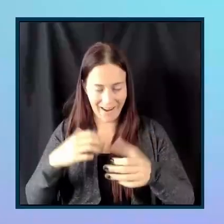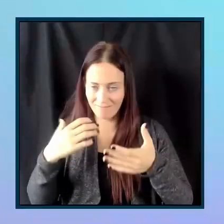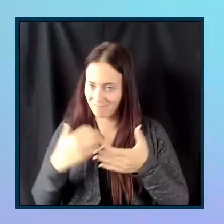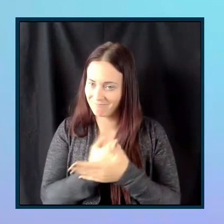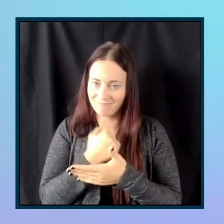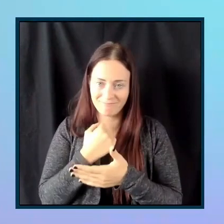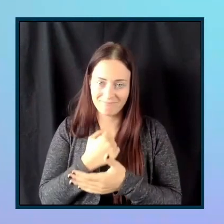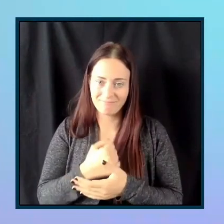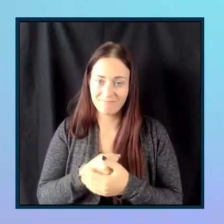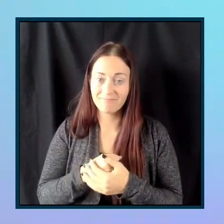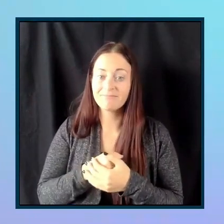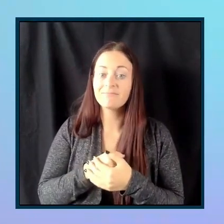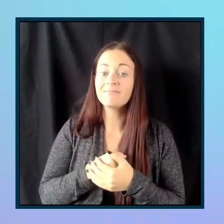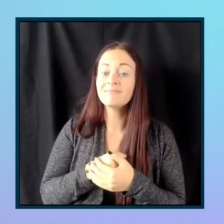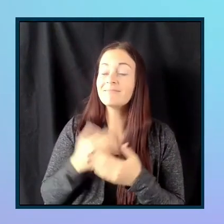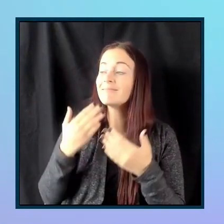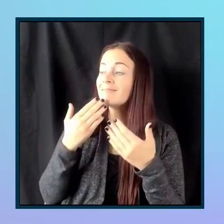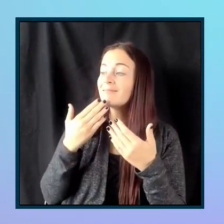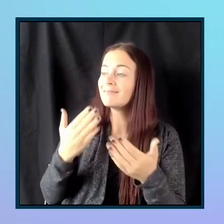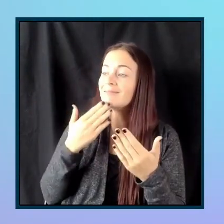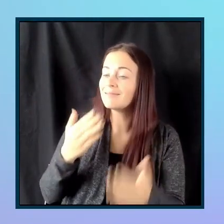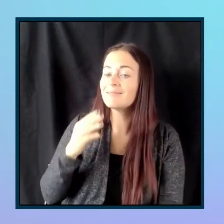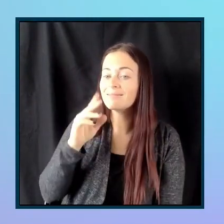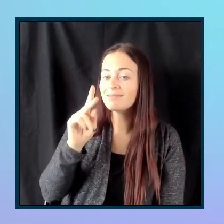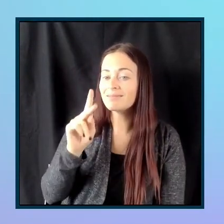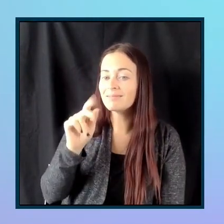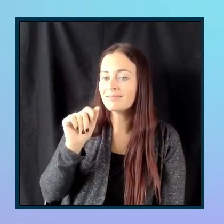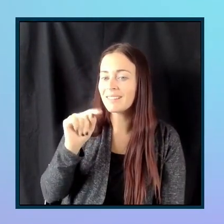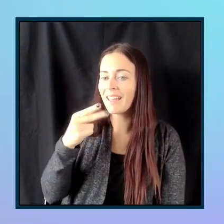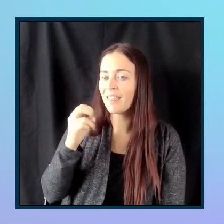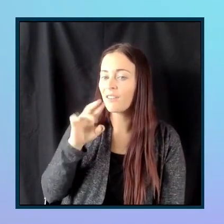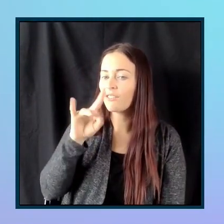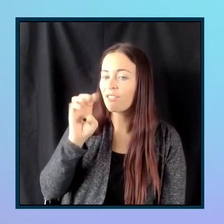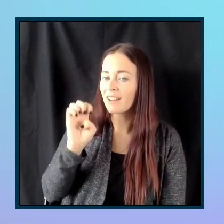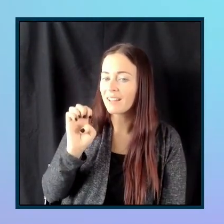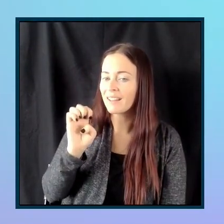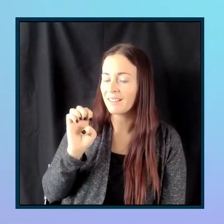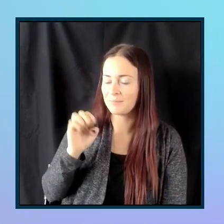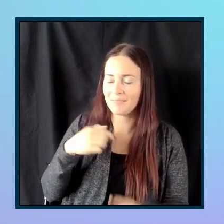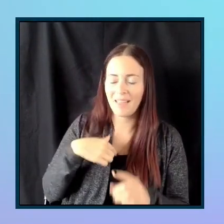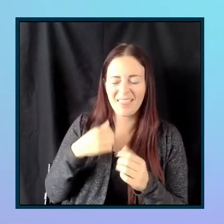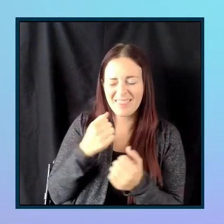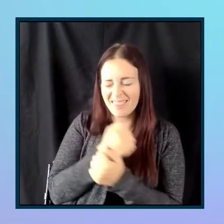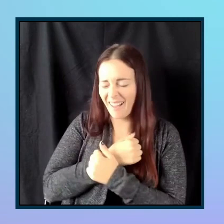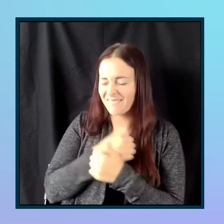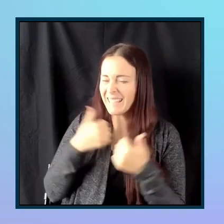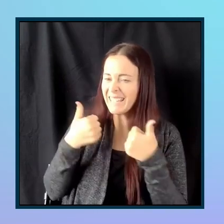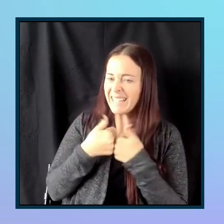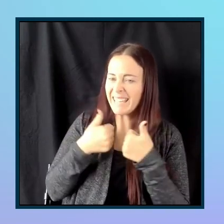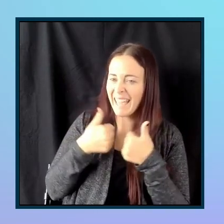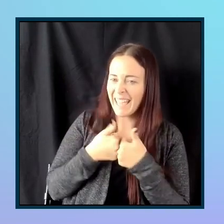Thanks, Katherine. Wonderful stuff. I absolutely love the game section of your talk.